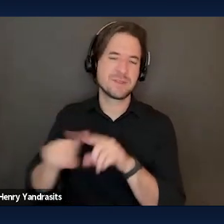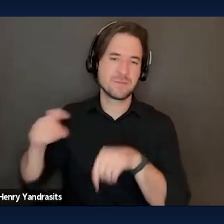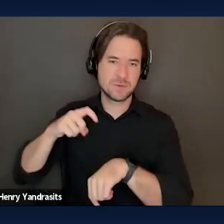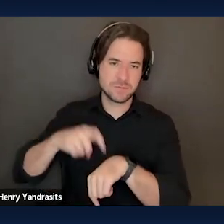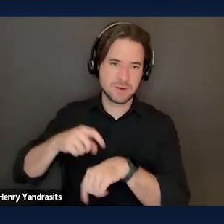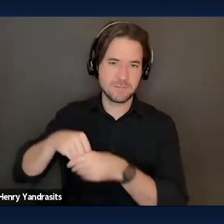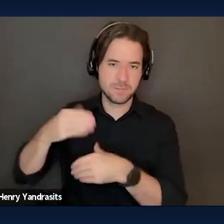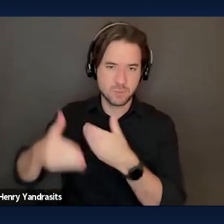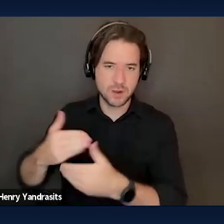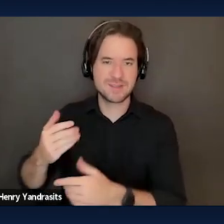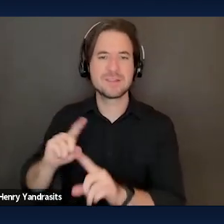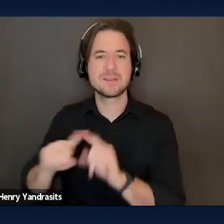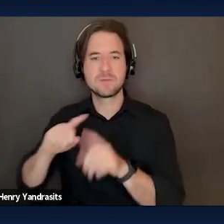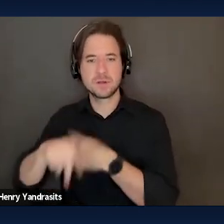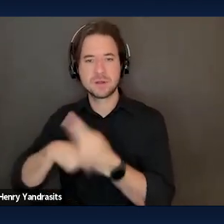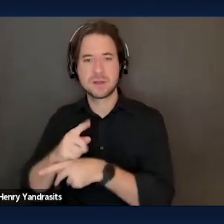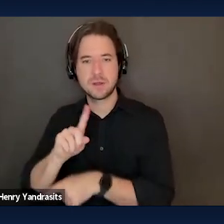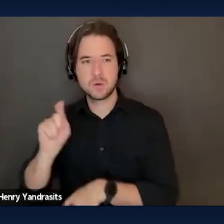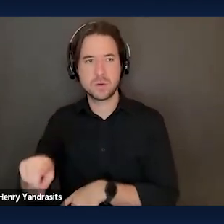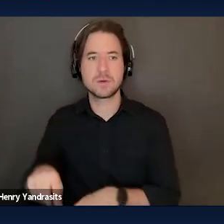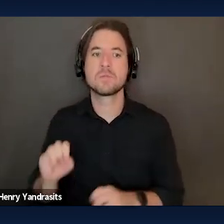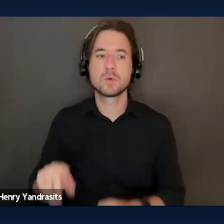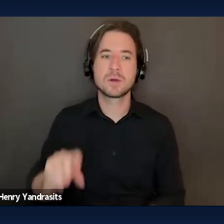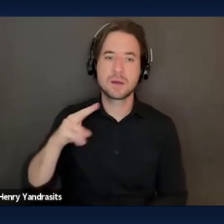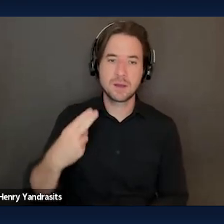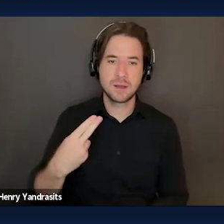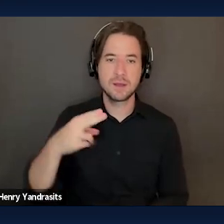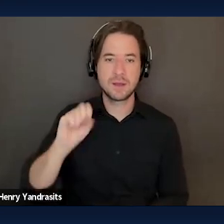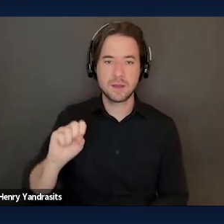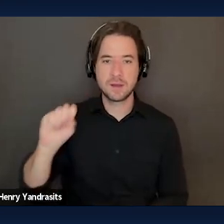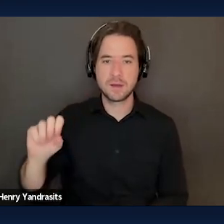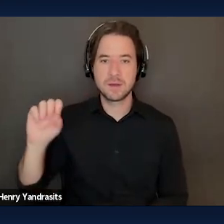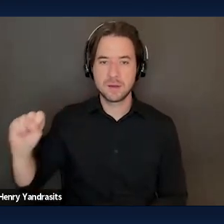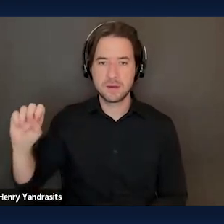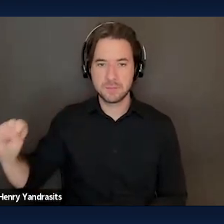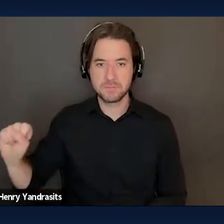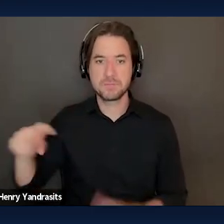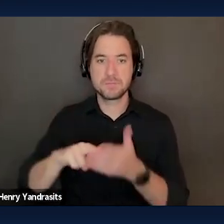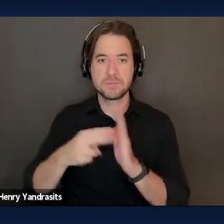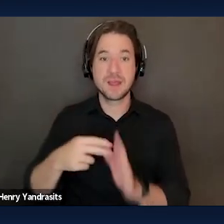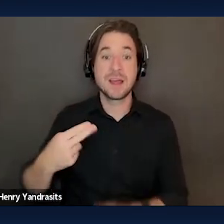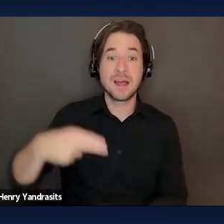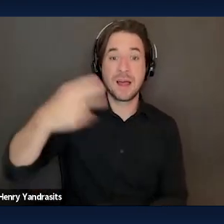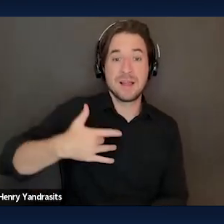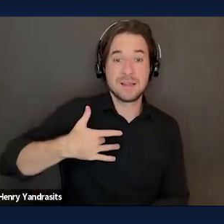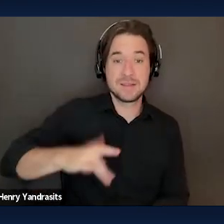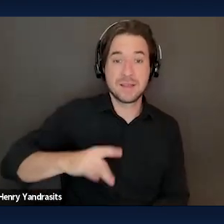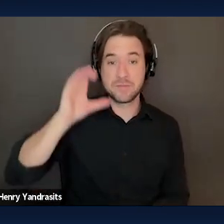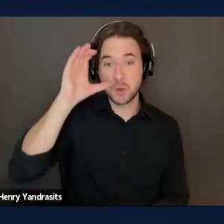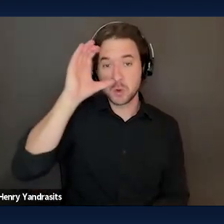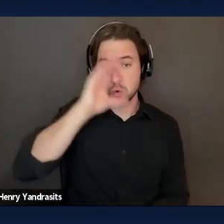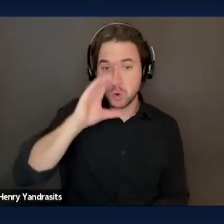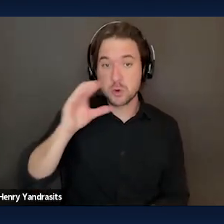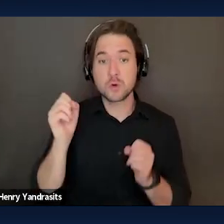So, HSSS in this context is standing for a highly sensitive search strategy.